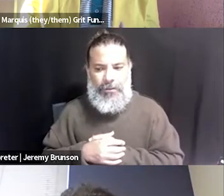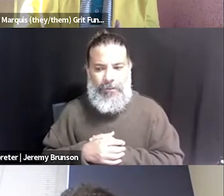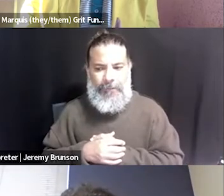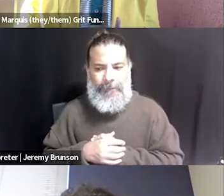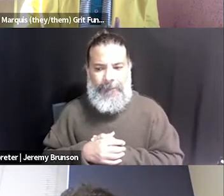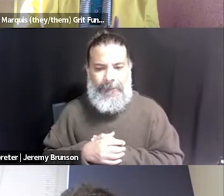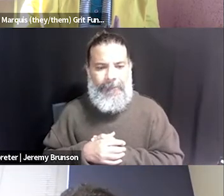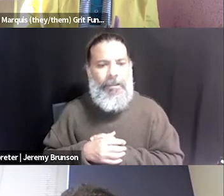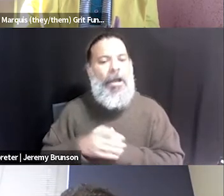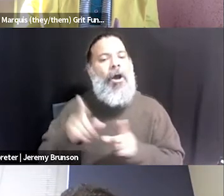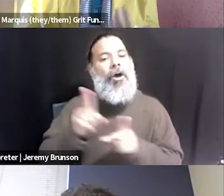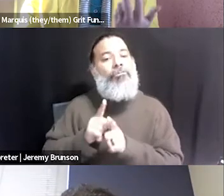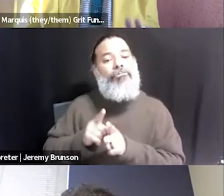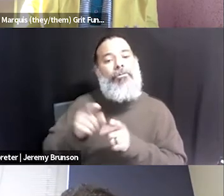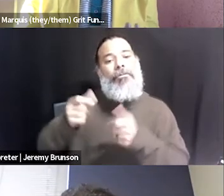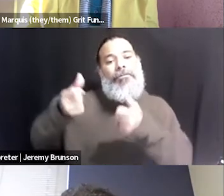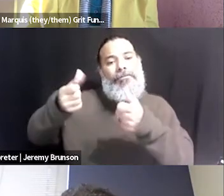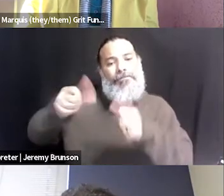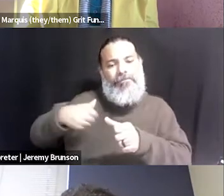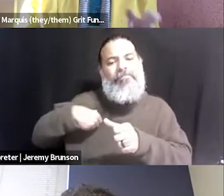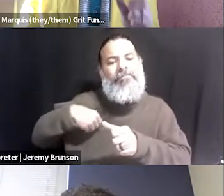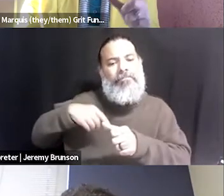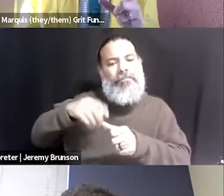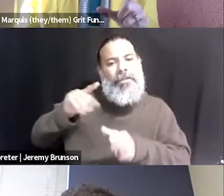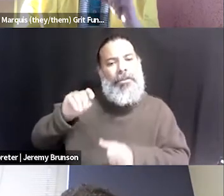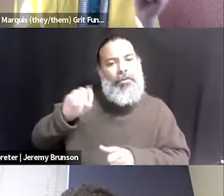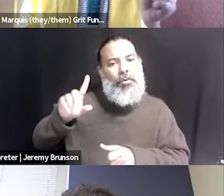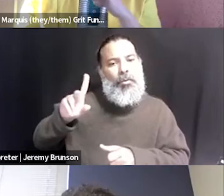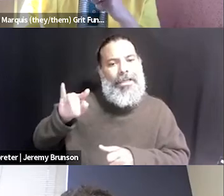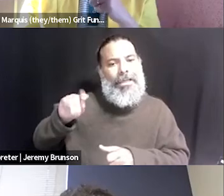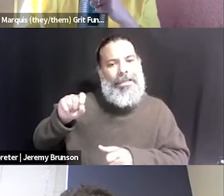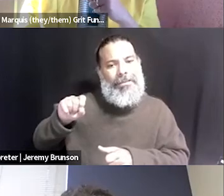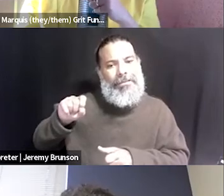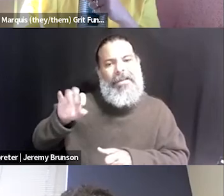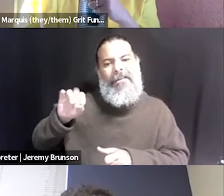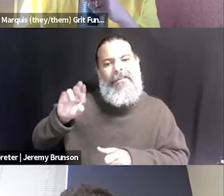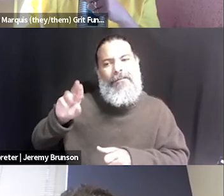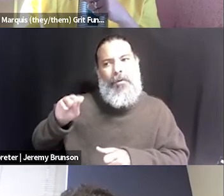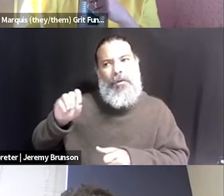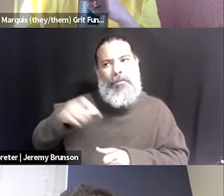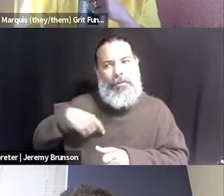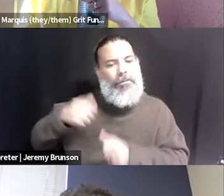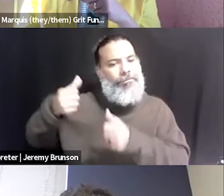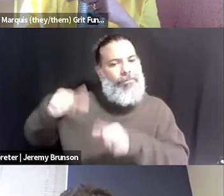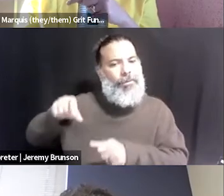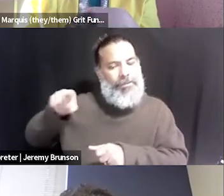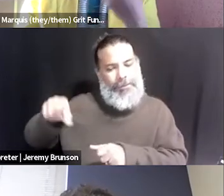the website in the tool kits and forms part which I'll put the link to afterwards, we